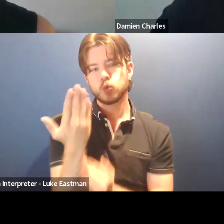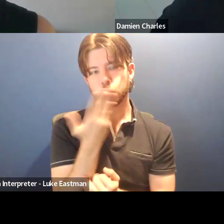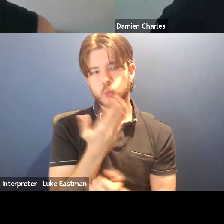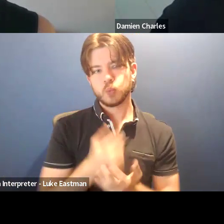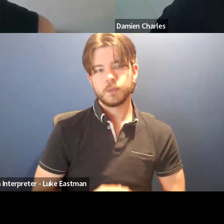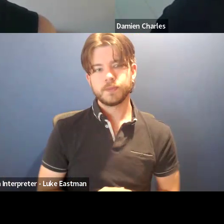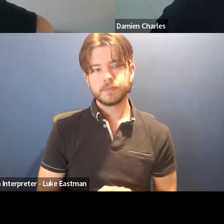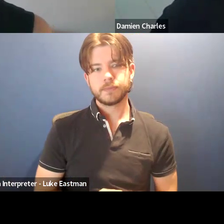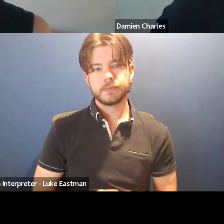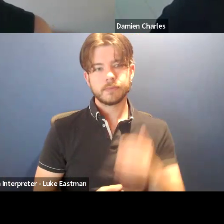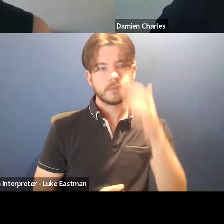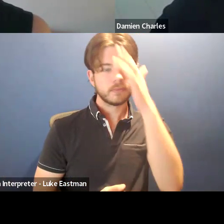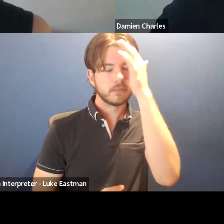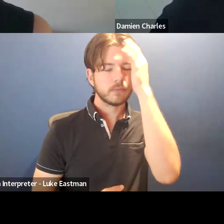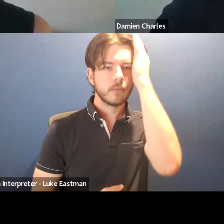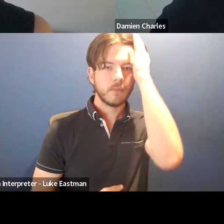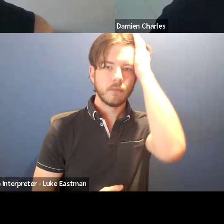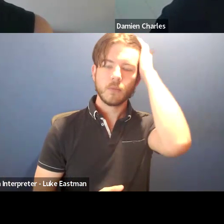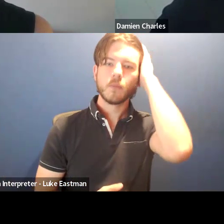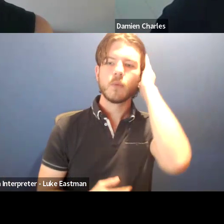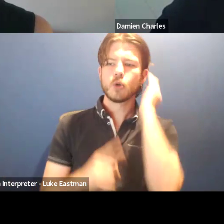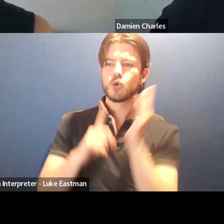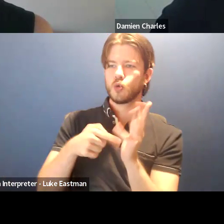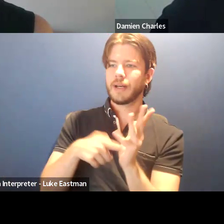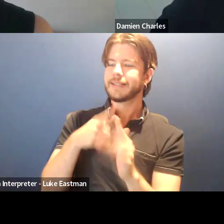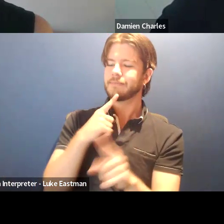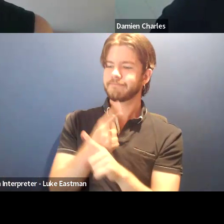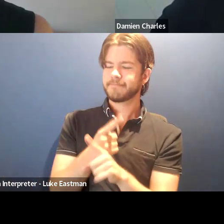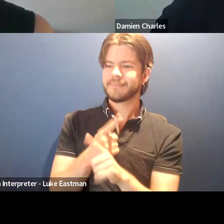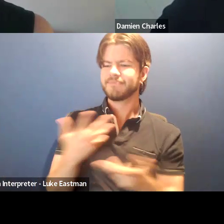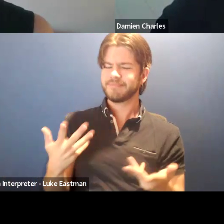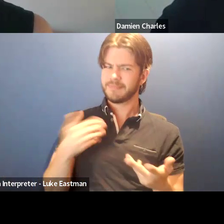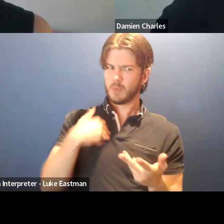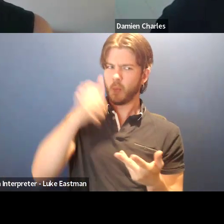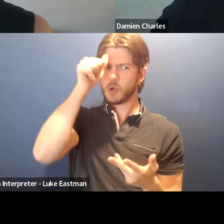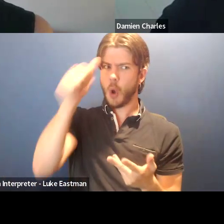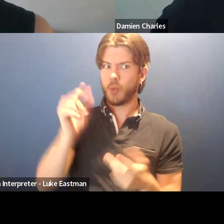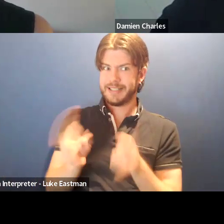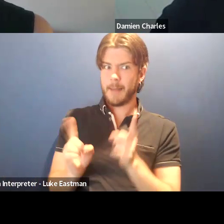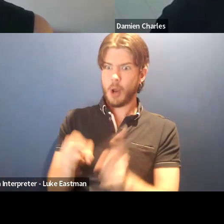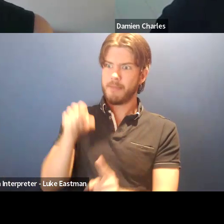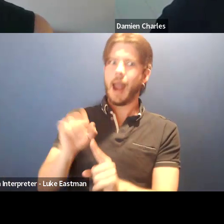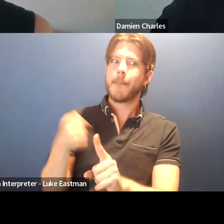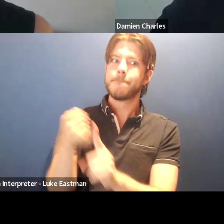sometimes mean the difference between being at school or not at school. In